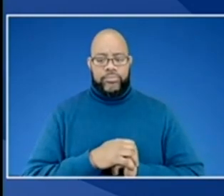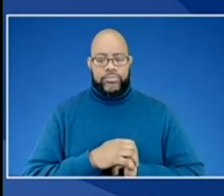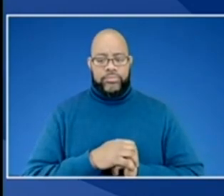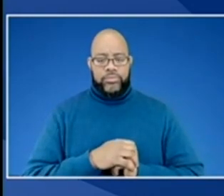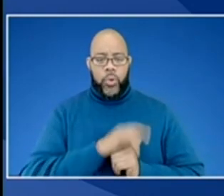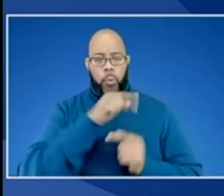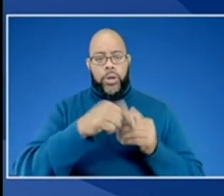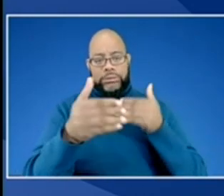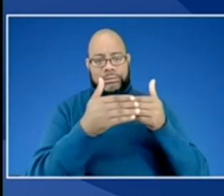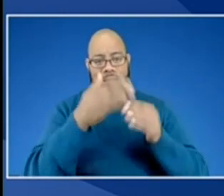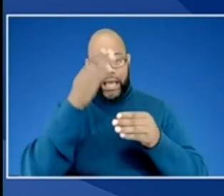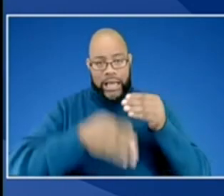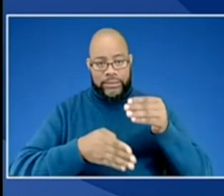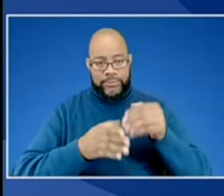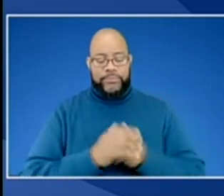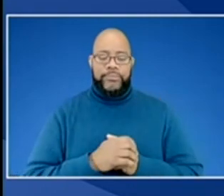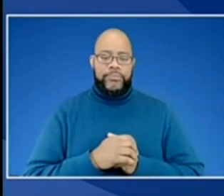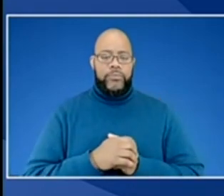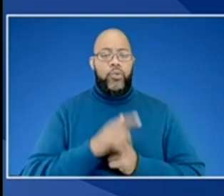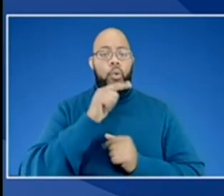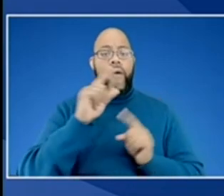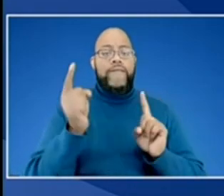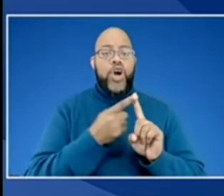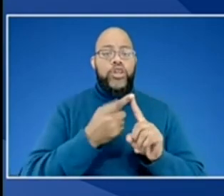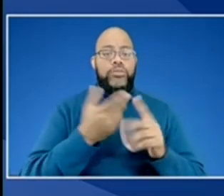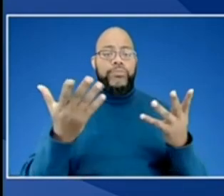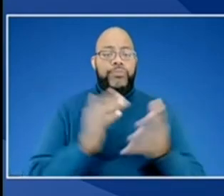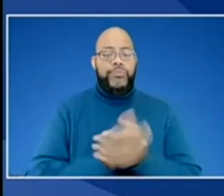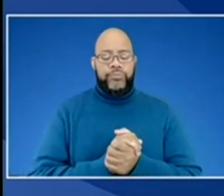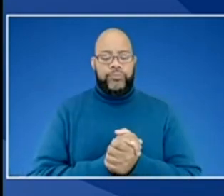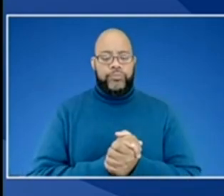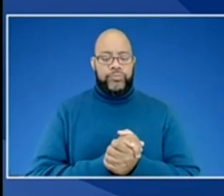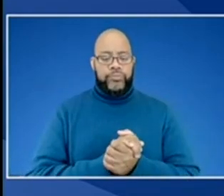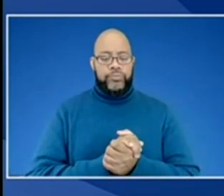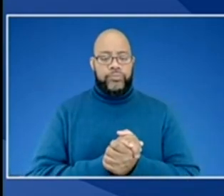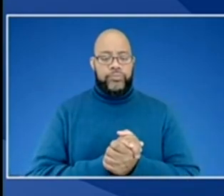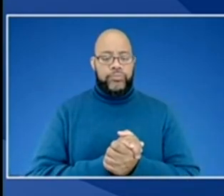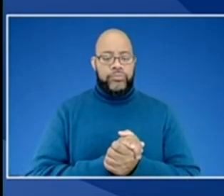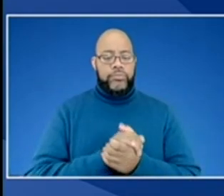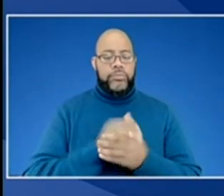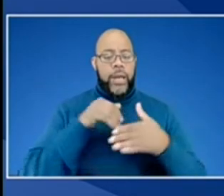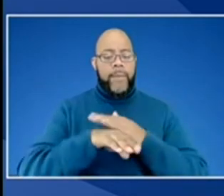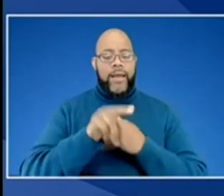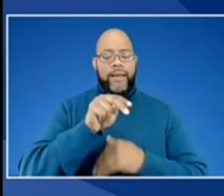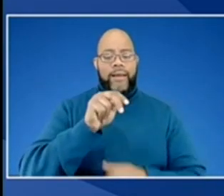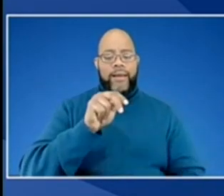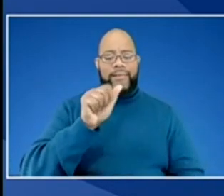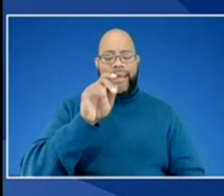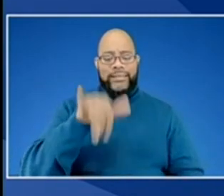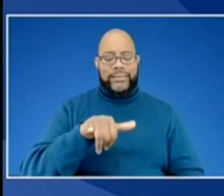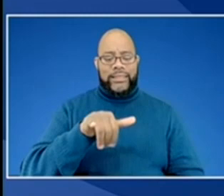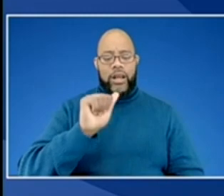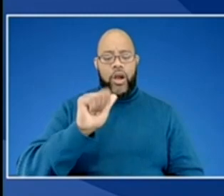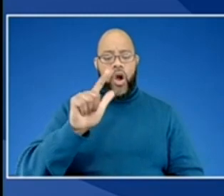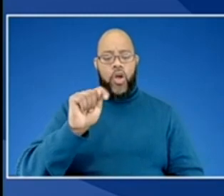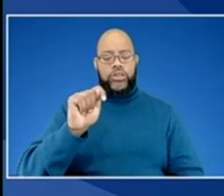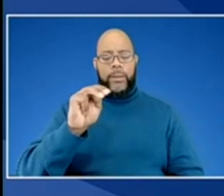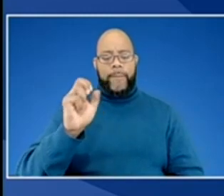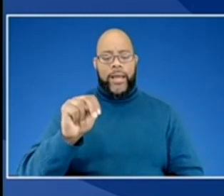Alright, who's first? Alright. I just admitted Nancy Altman, who is the president of Social Security Works.